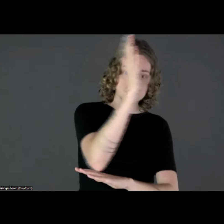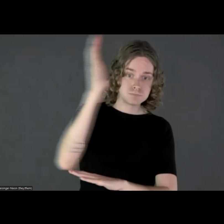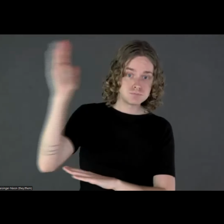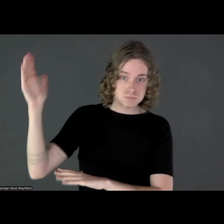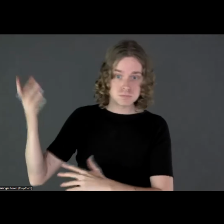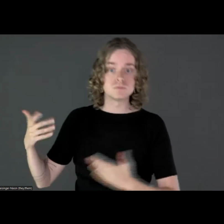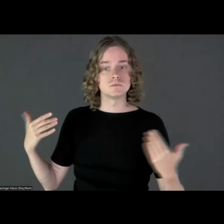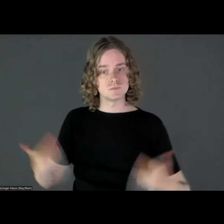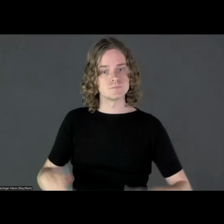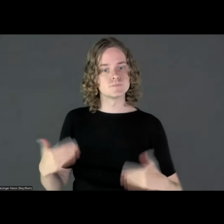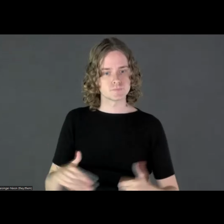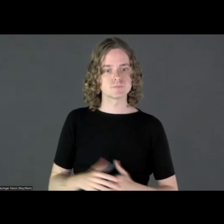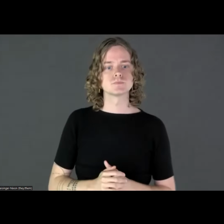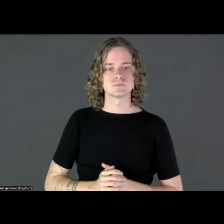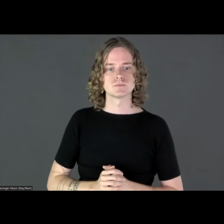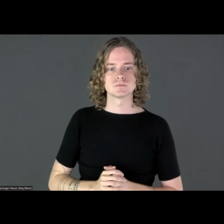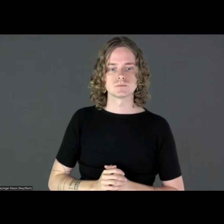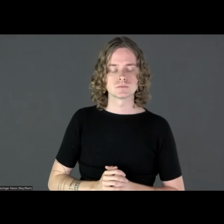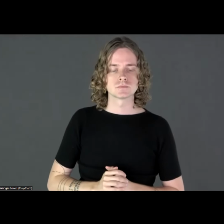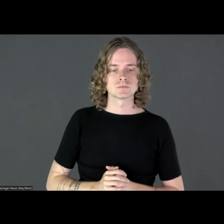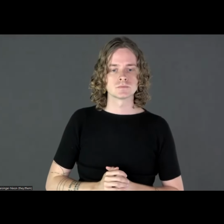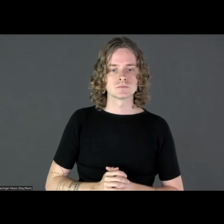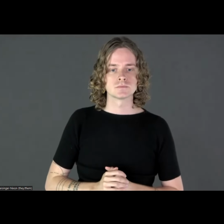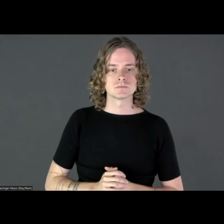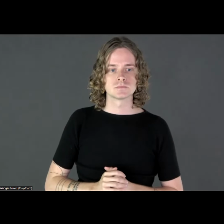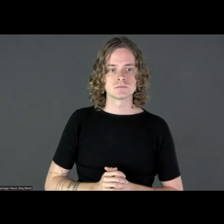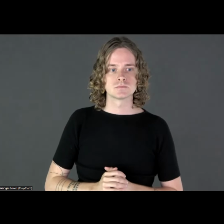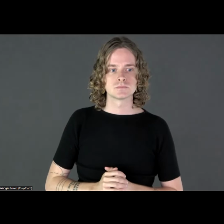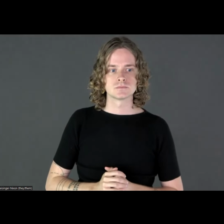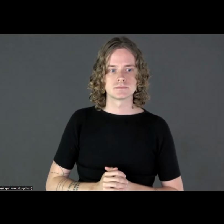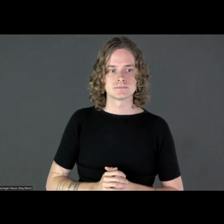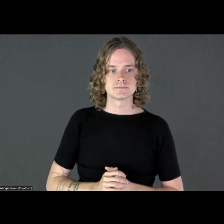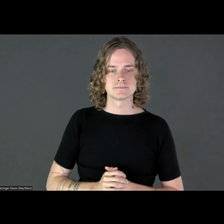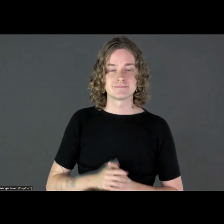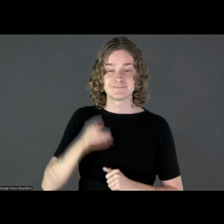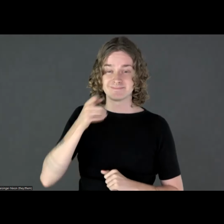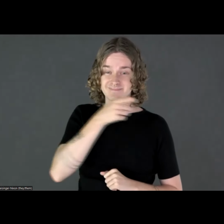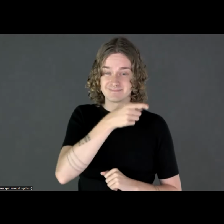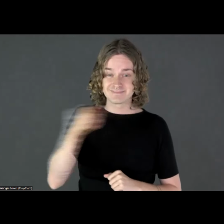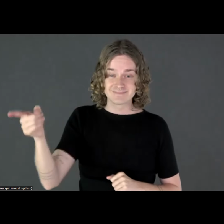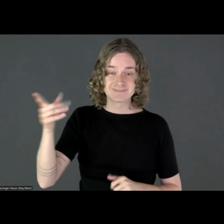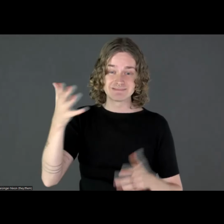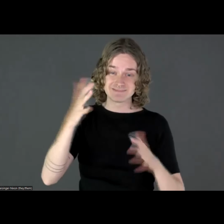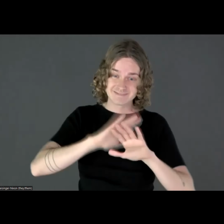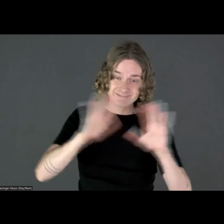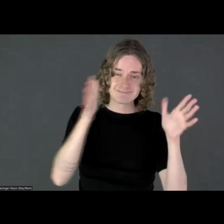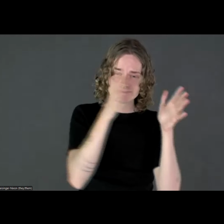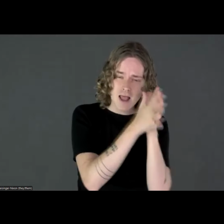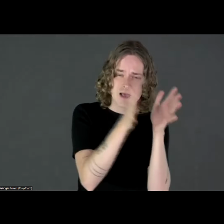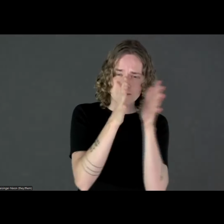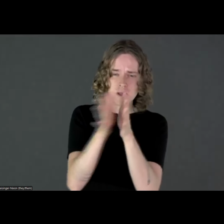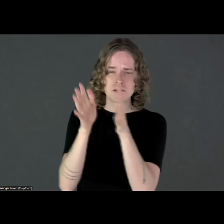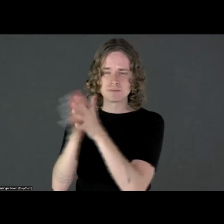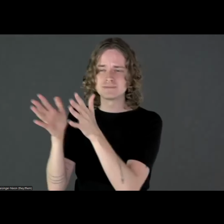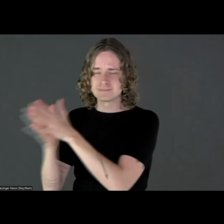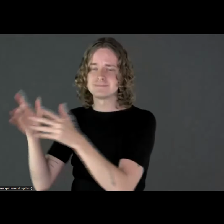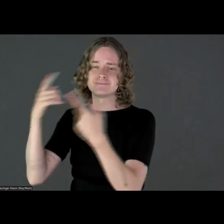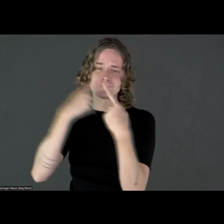we have gone through a lot of experiences today. We have shared about capacity building initiates,